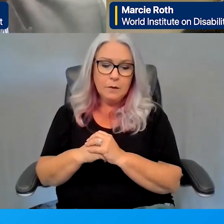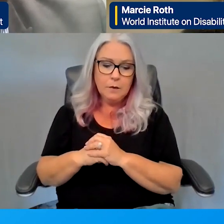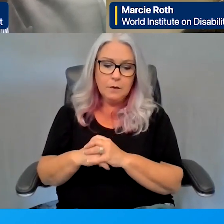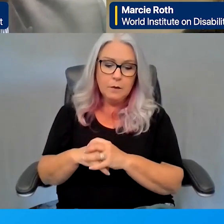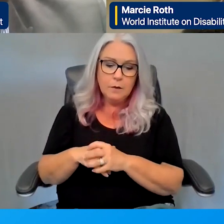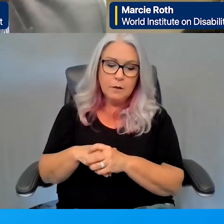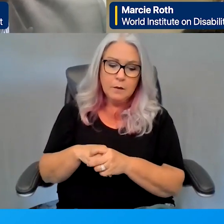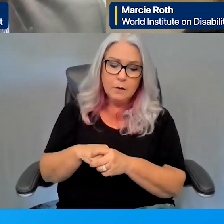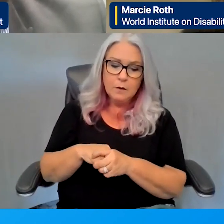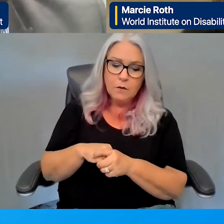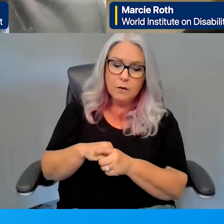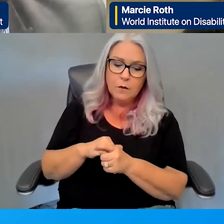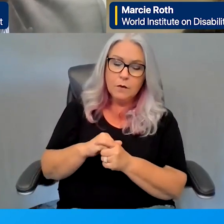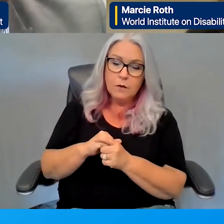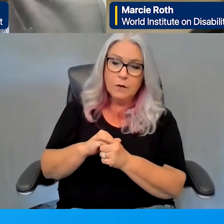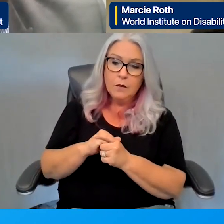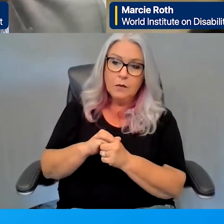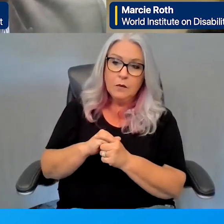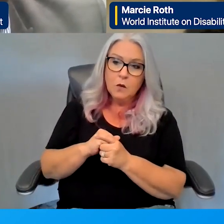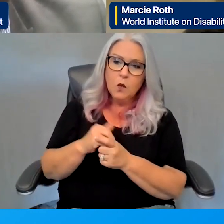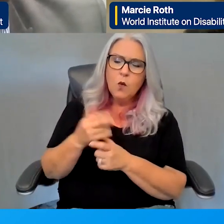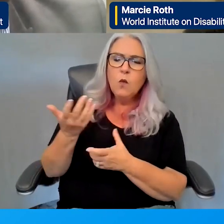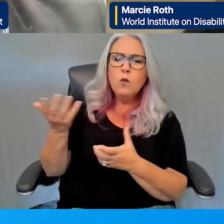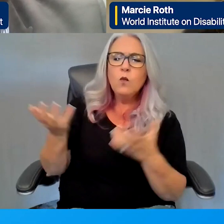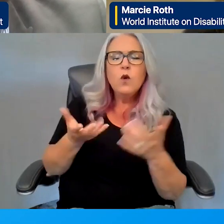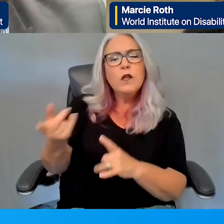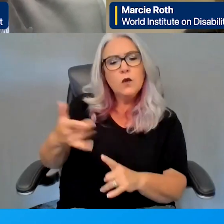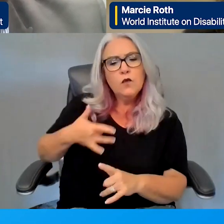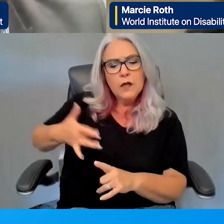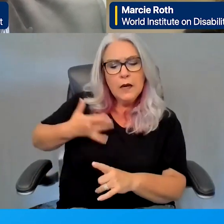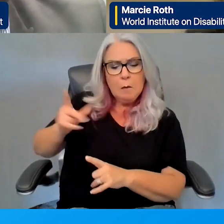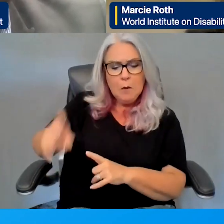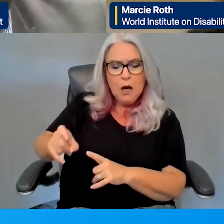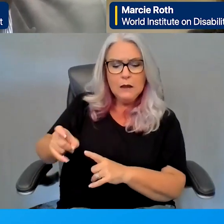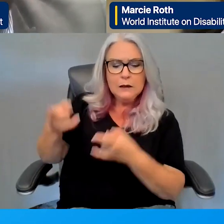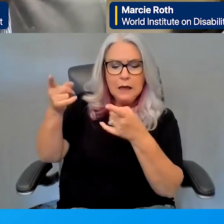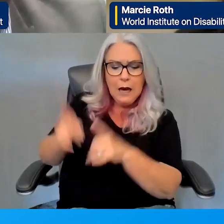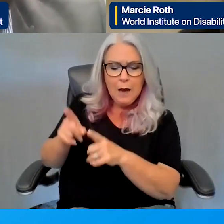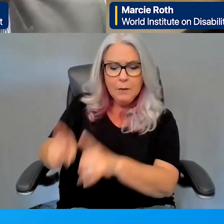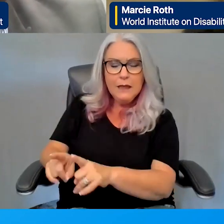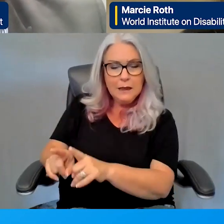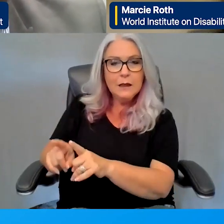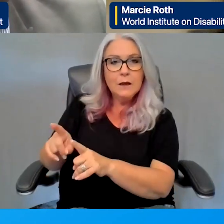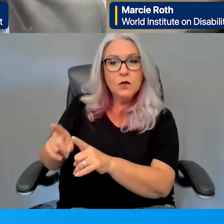advanced to close these gaps and to build resilience and focus on the needs of people with